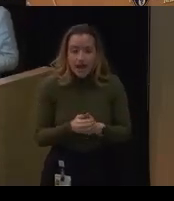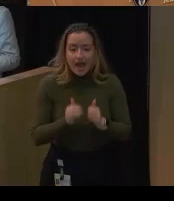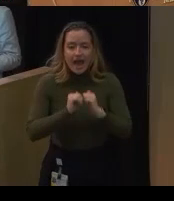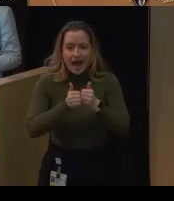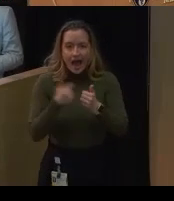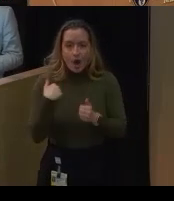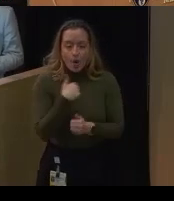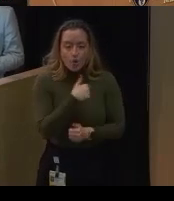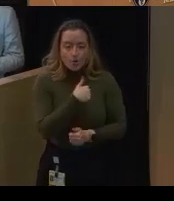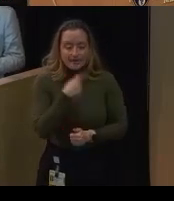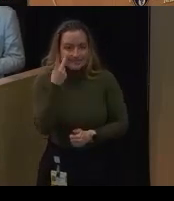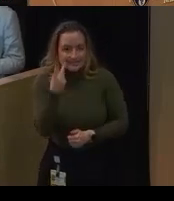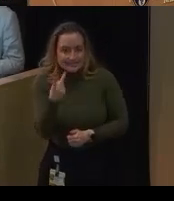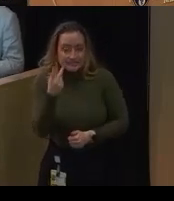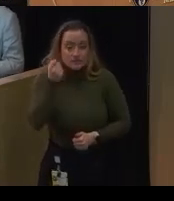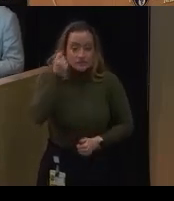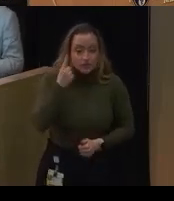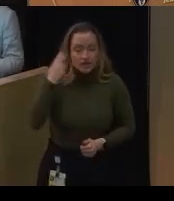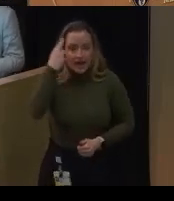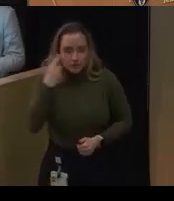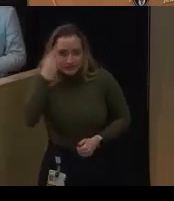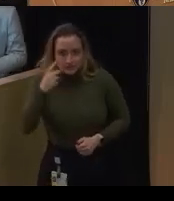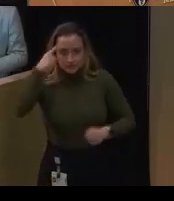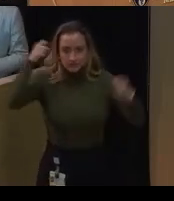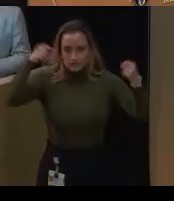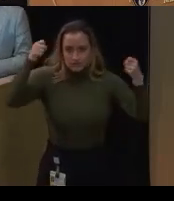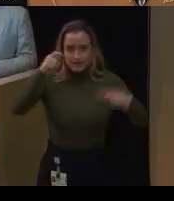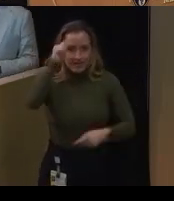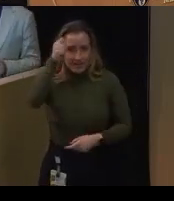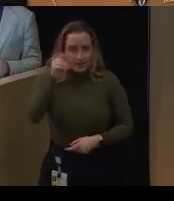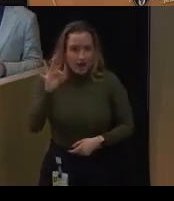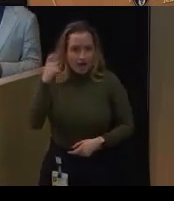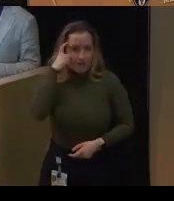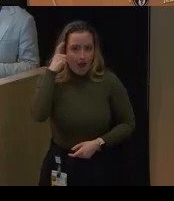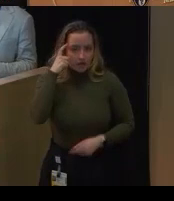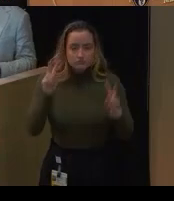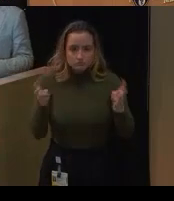reason about the mental states of others a process known as theory of mind so there's a really rich